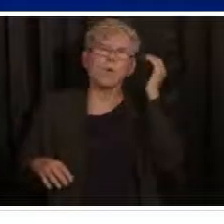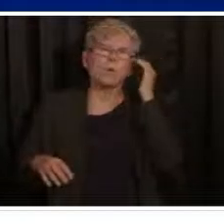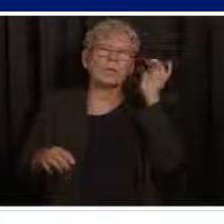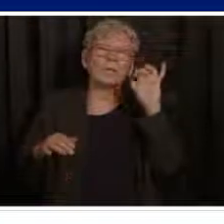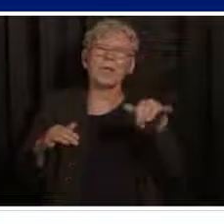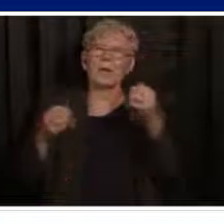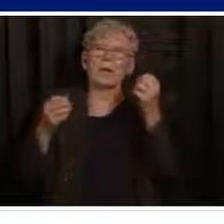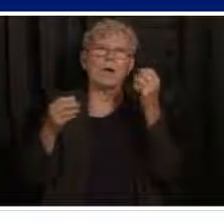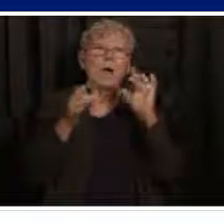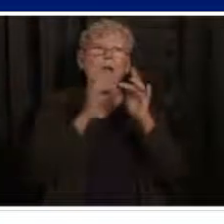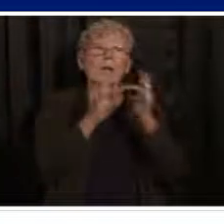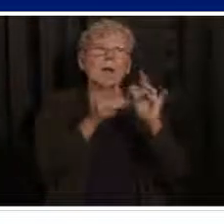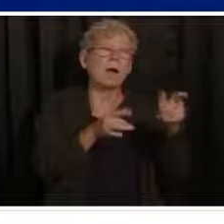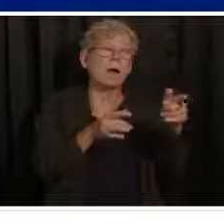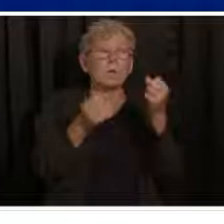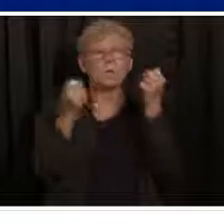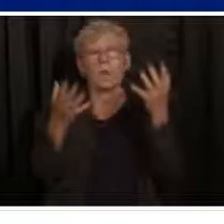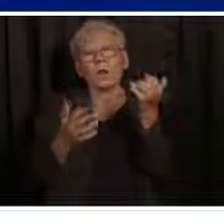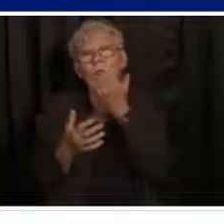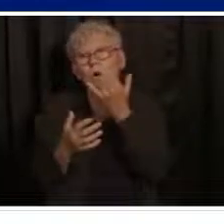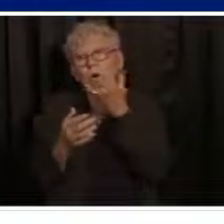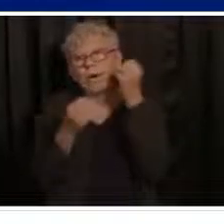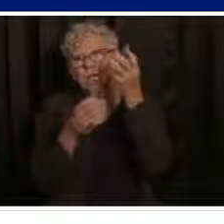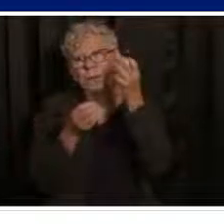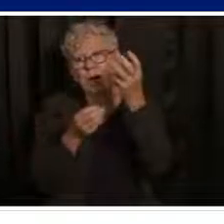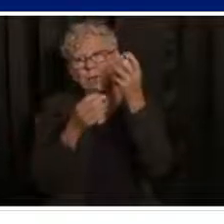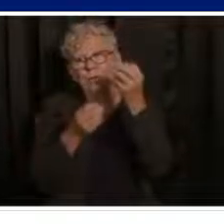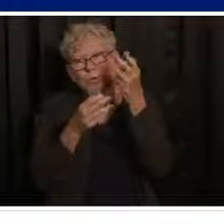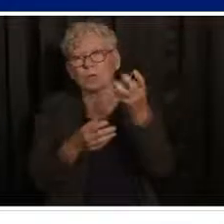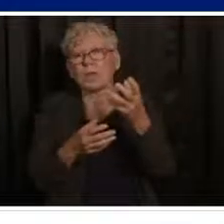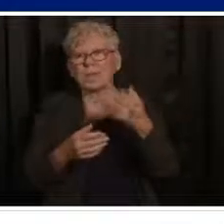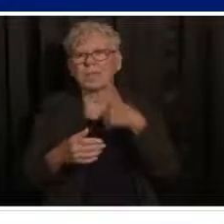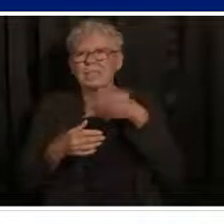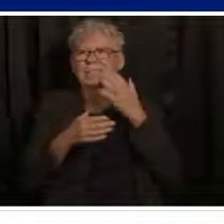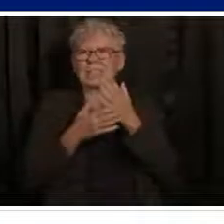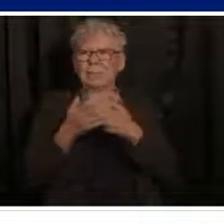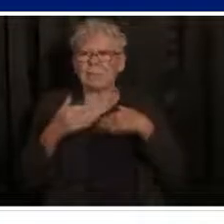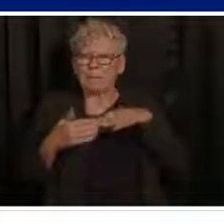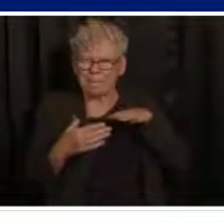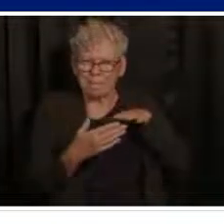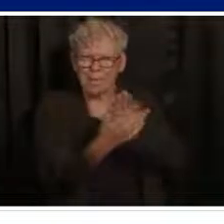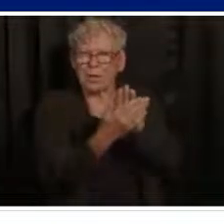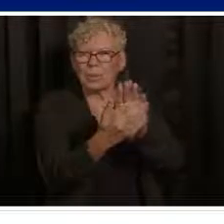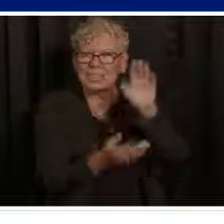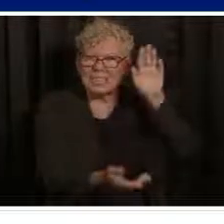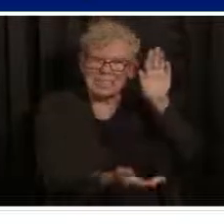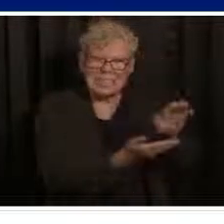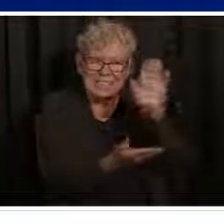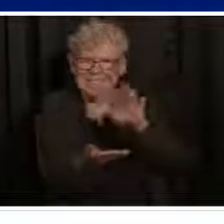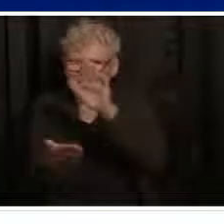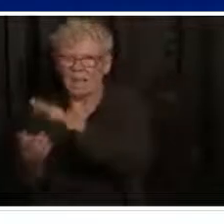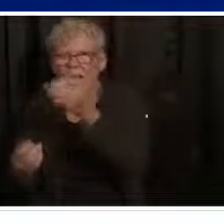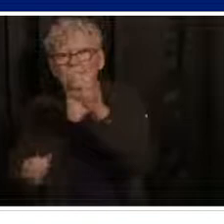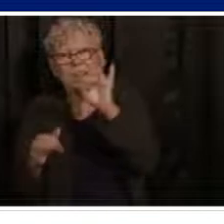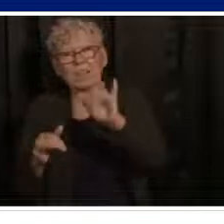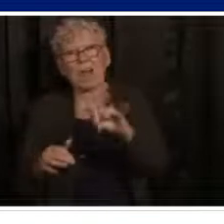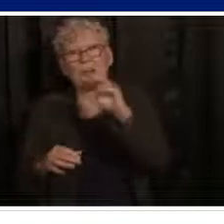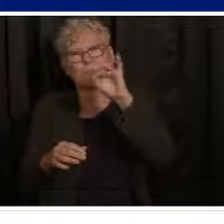and that's why we have a few specific tactics to fight it. We are offering accurate information in the places where